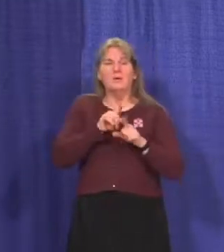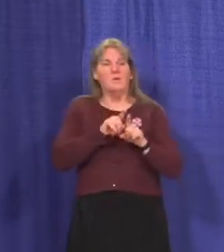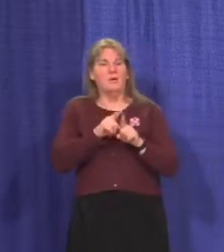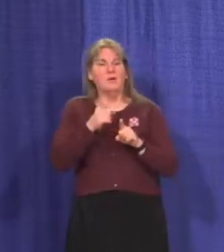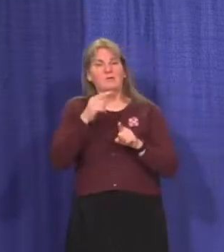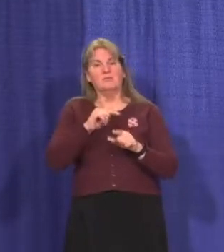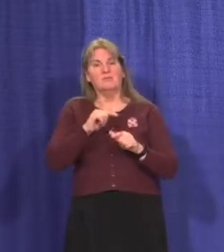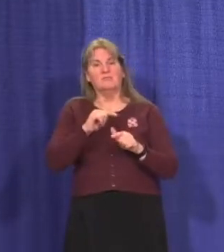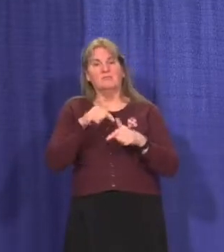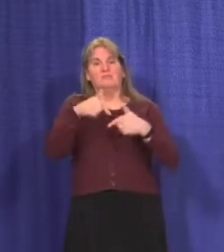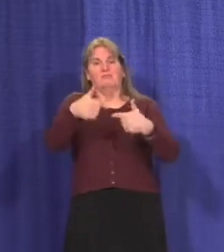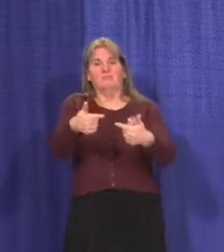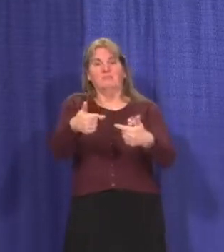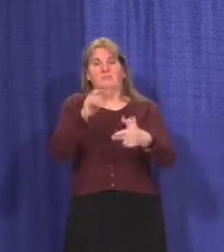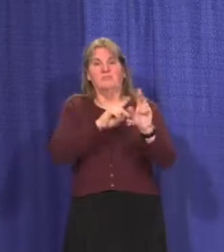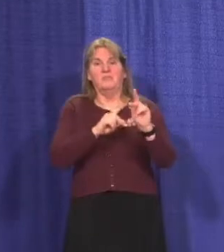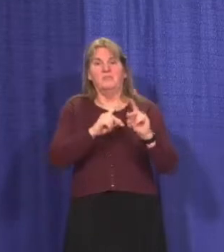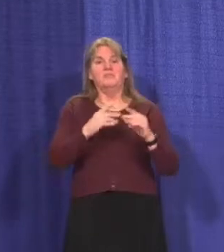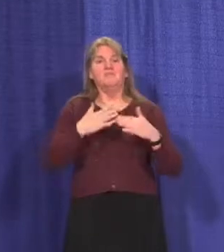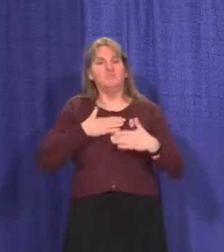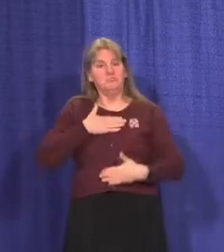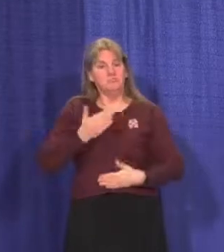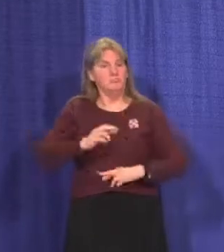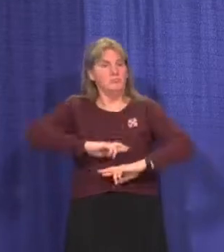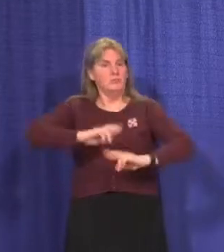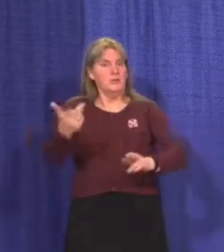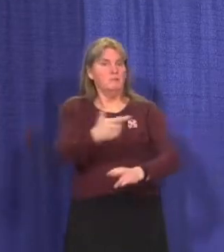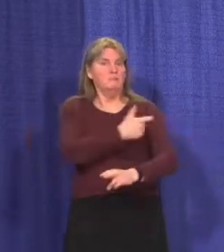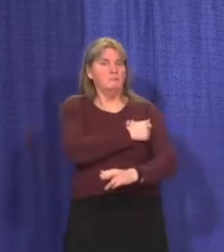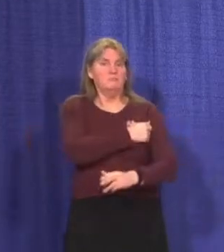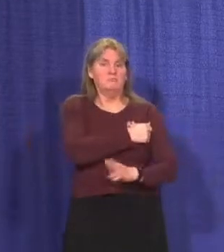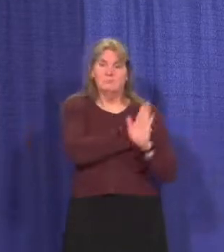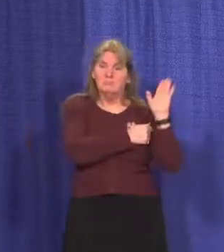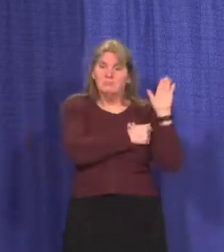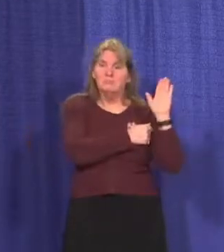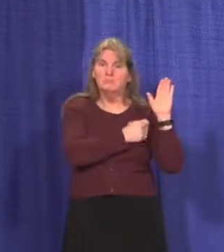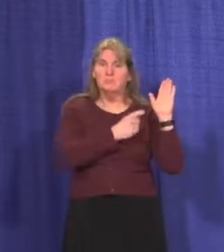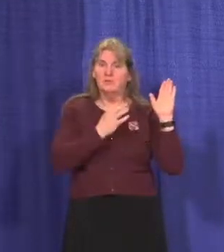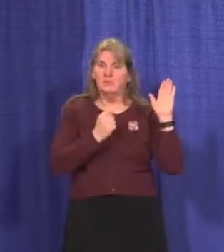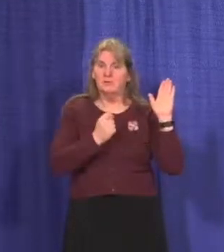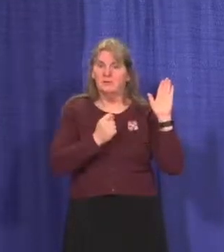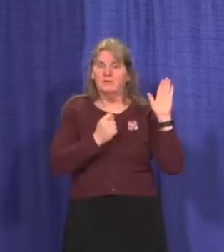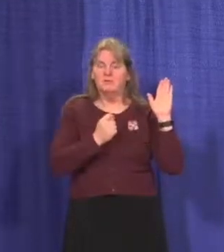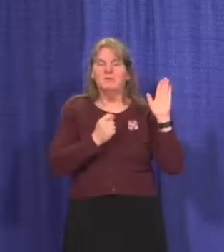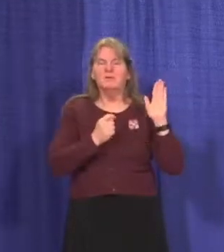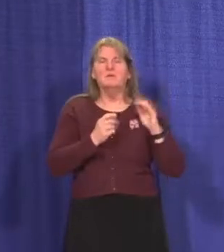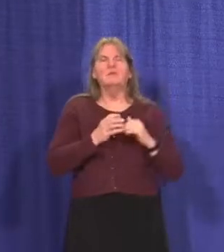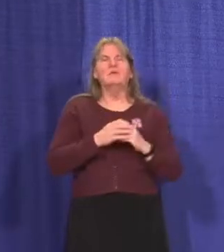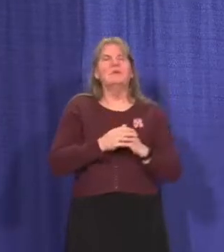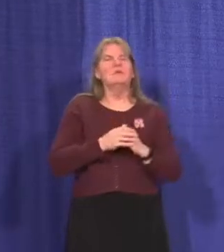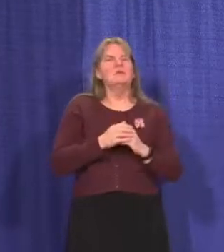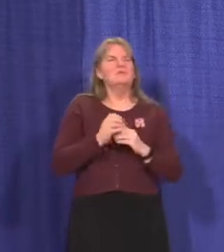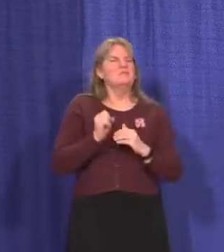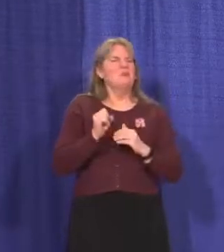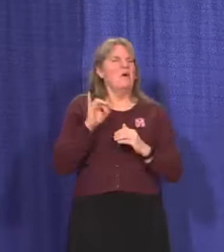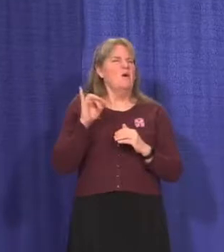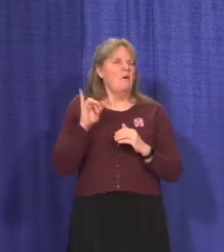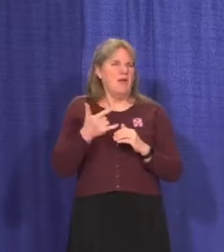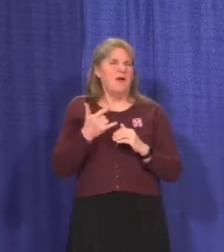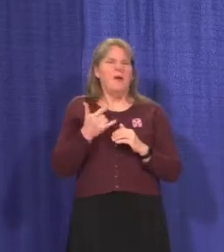to take the vaccine. That is all the continuing work with communications and